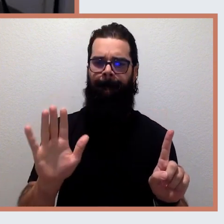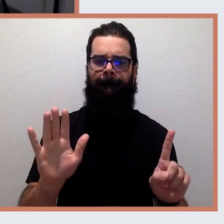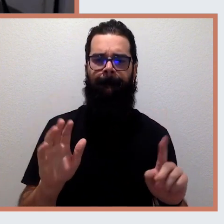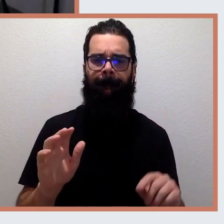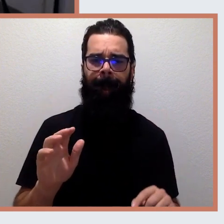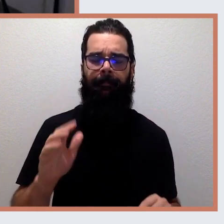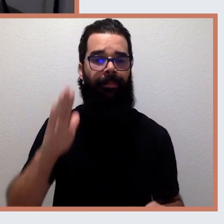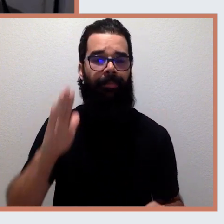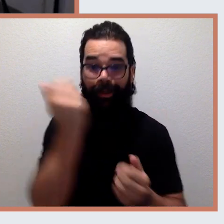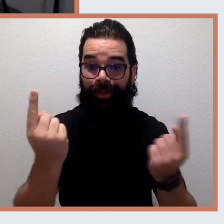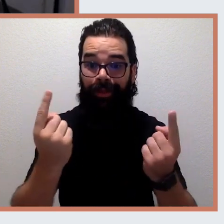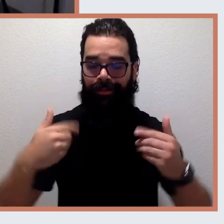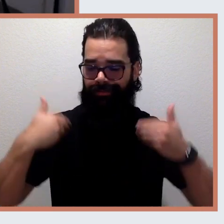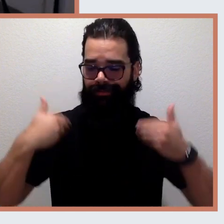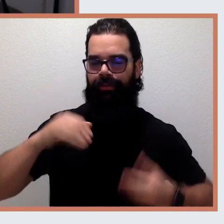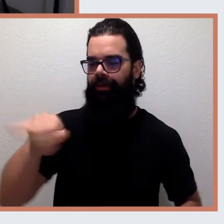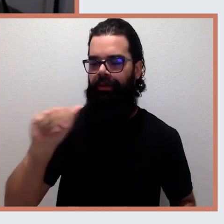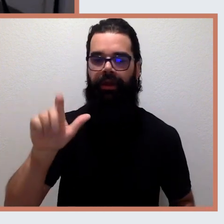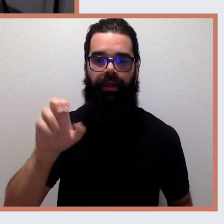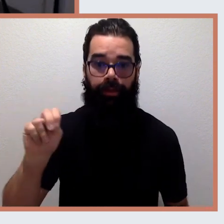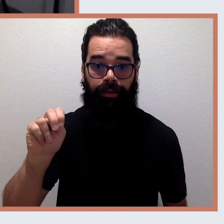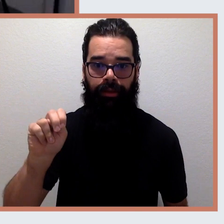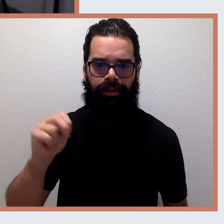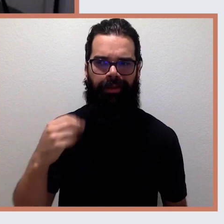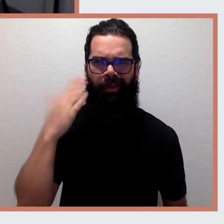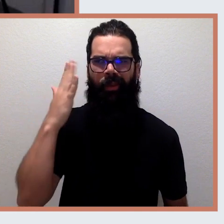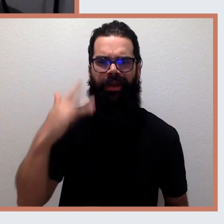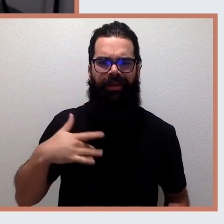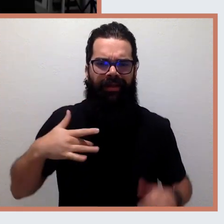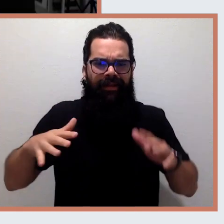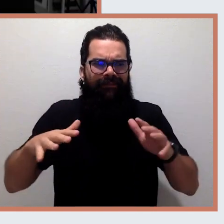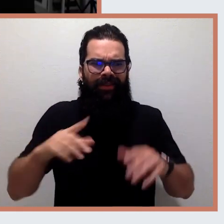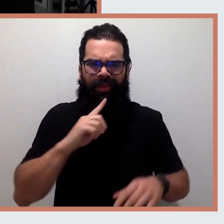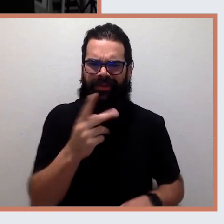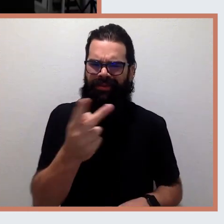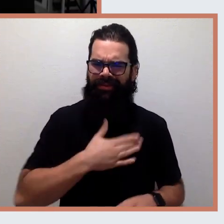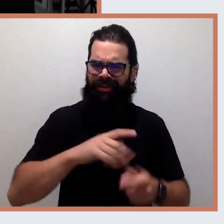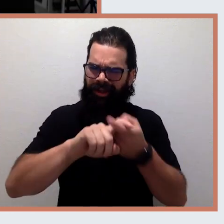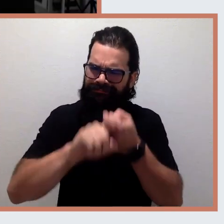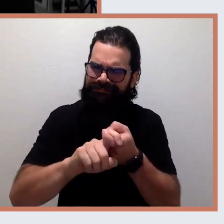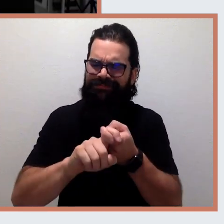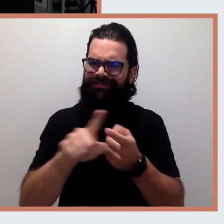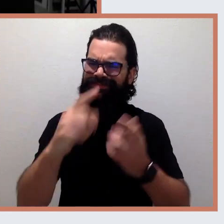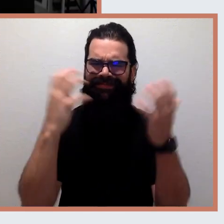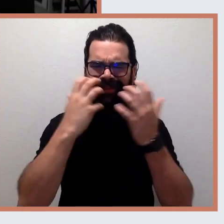Yeah, well, so, okay. Hi, everybody, I'm Jaylen. I don't know why I'm nervous. You two are like my friends and amazing,